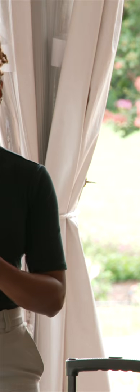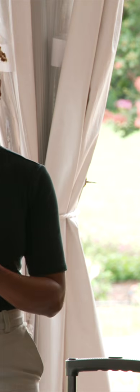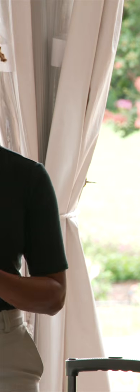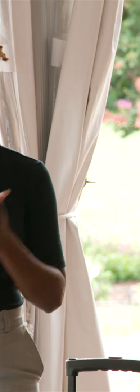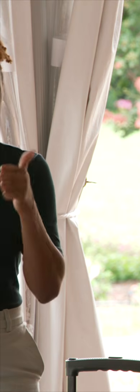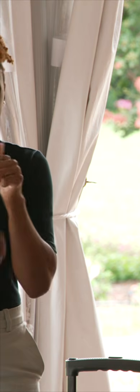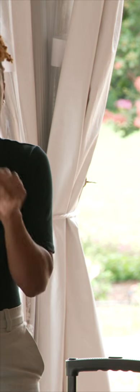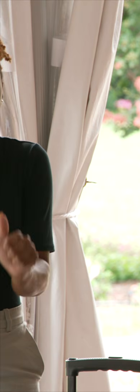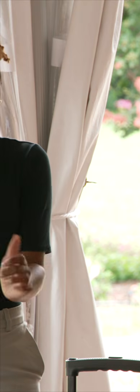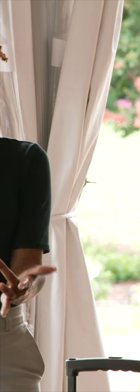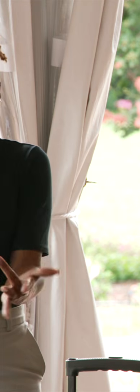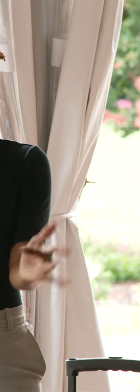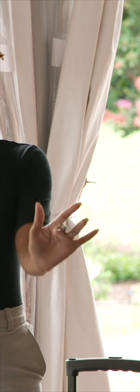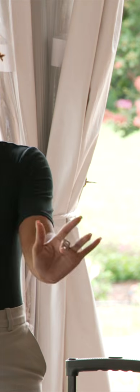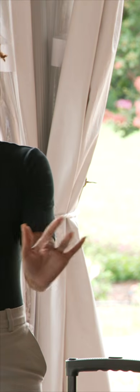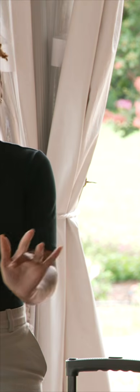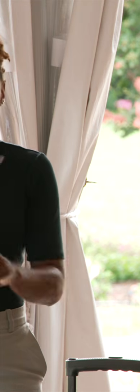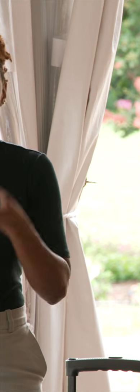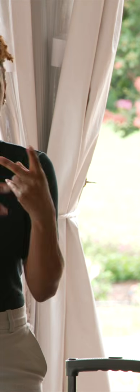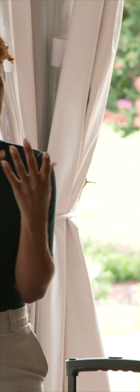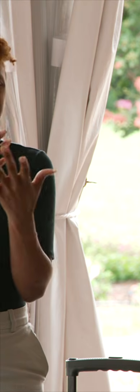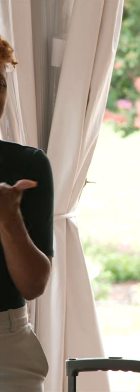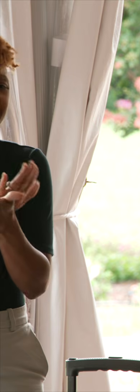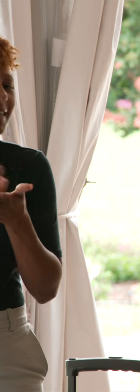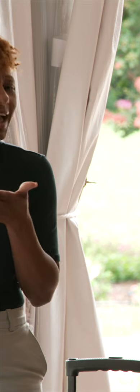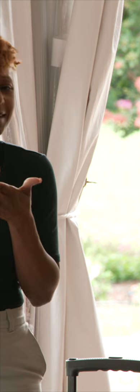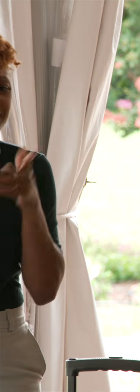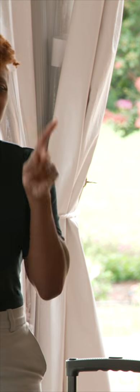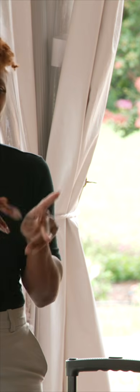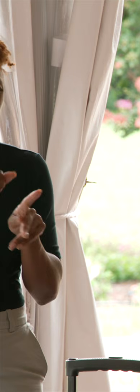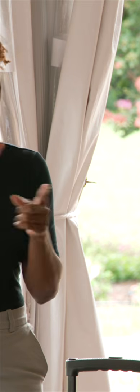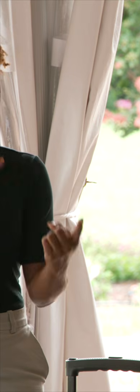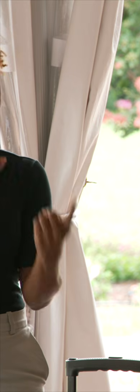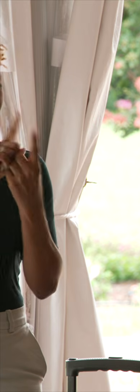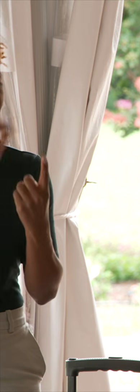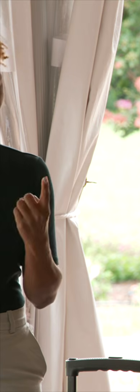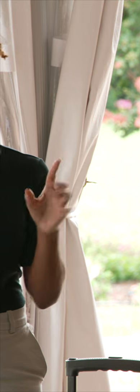but probably the kindest person you'll ever meet — will give you so much time when you want to talk